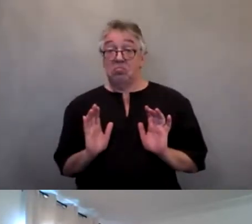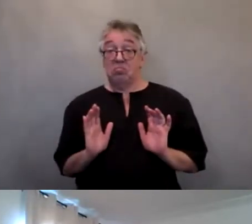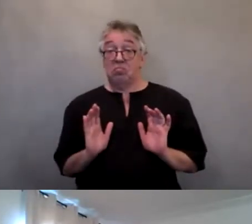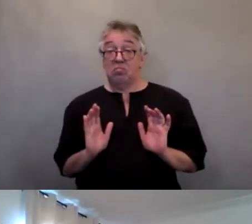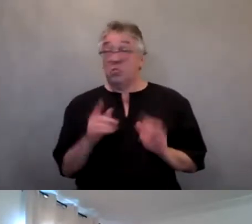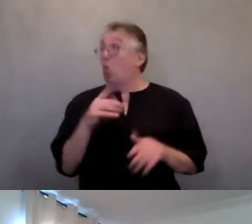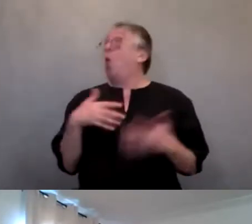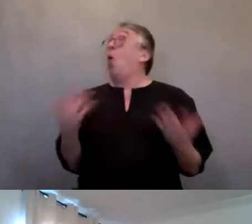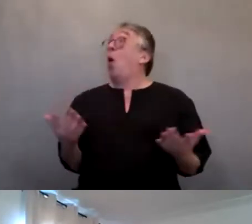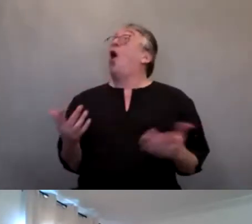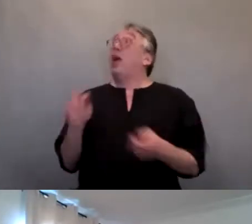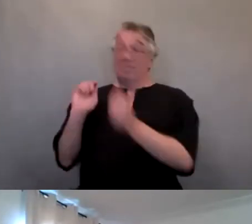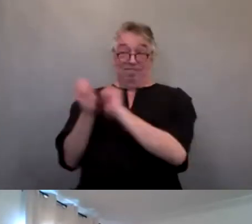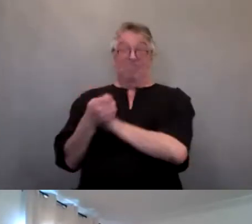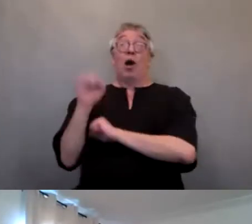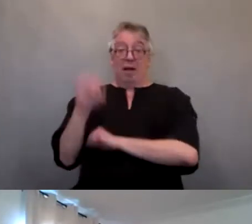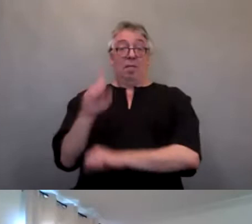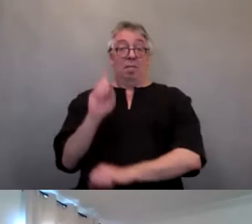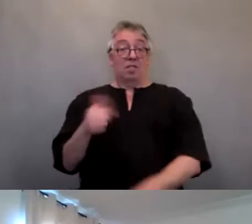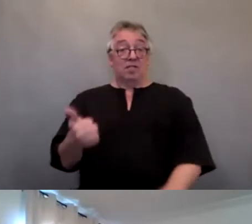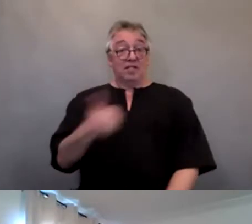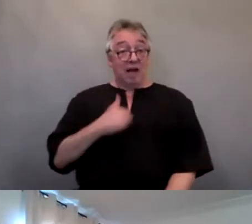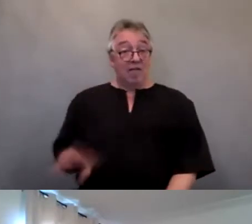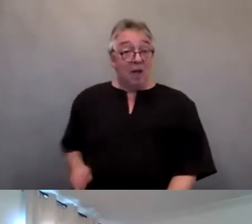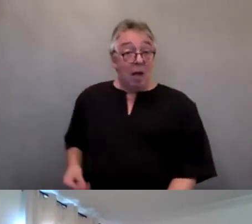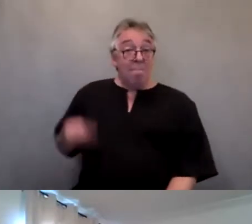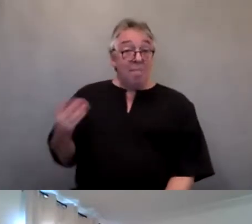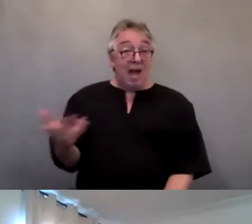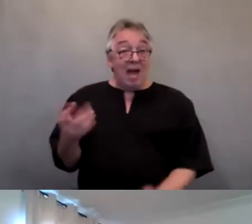, and that they are not possible to get the cochlear